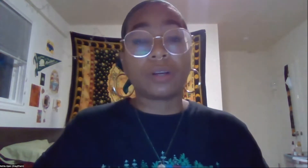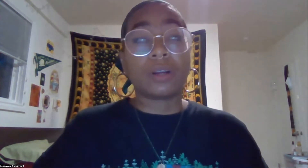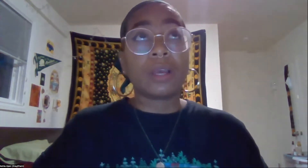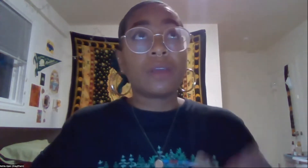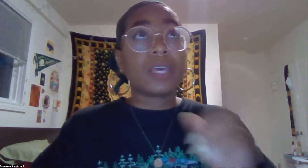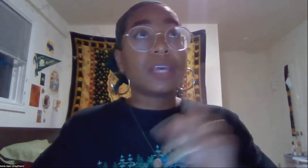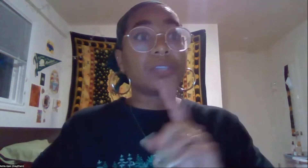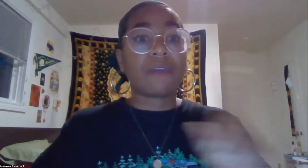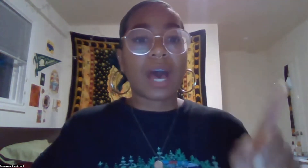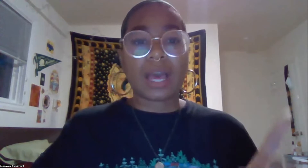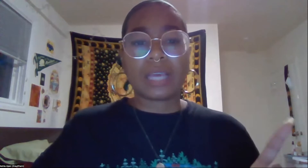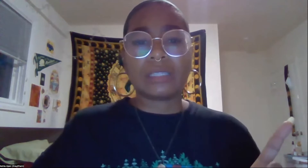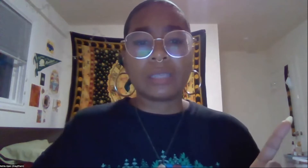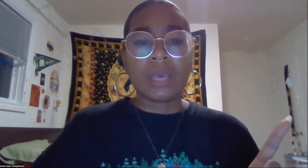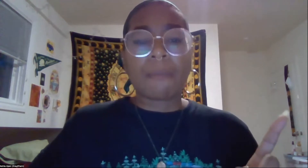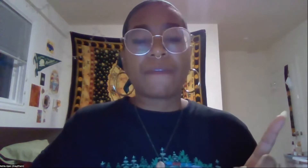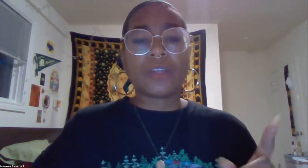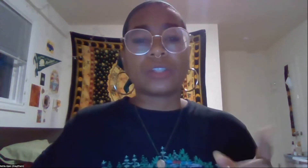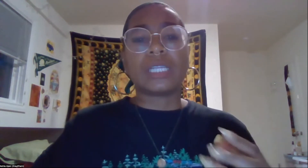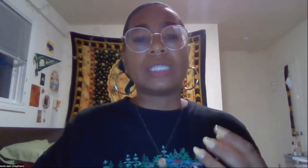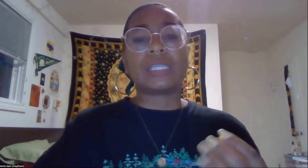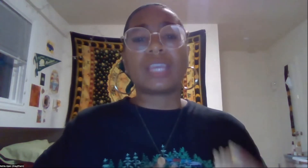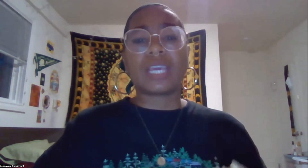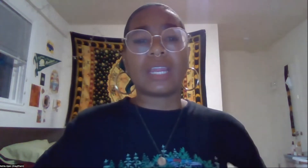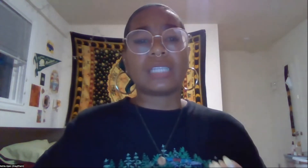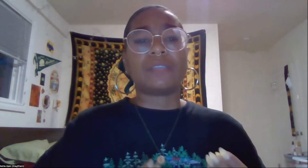the hills have eyes. my father’s lenses thicken as his